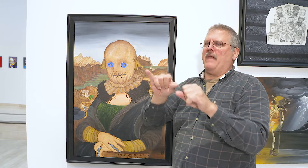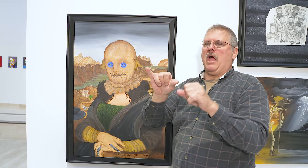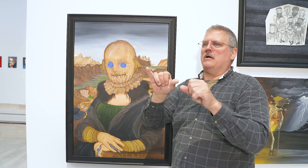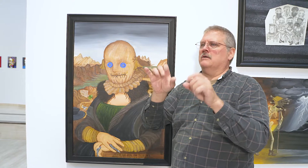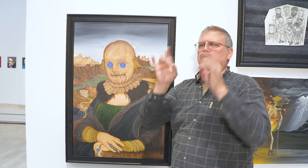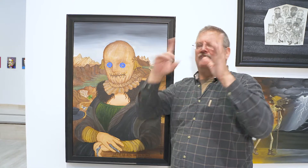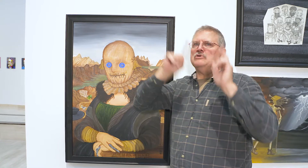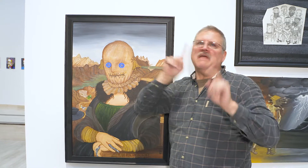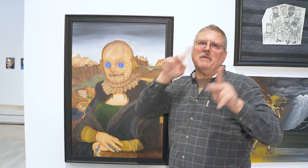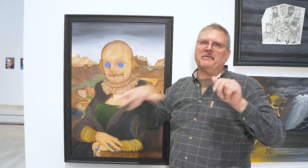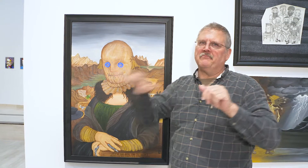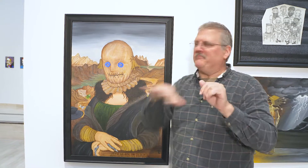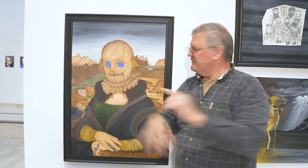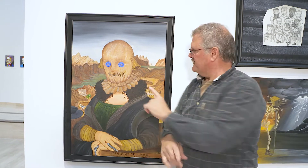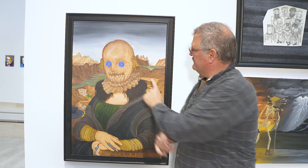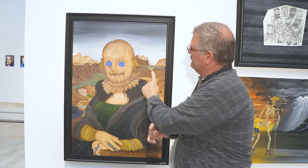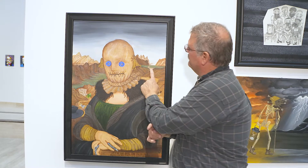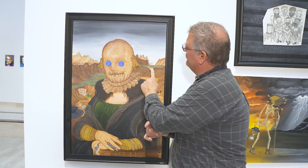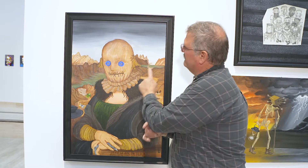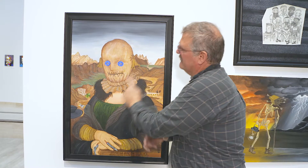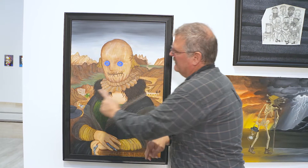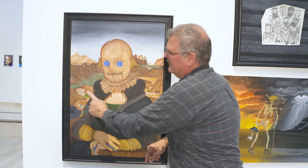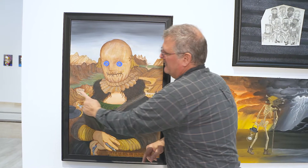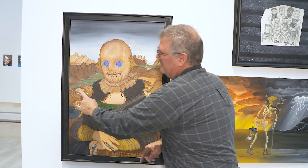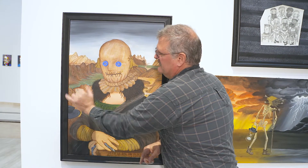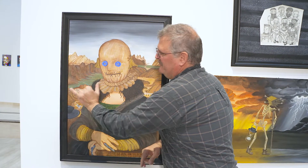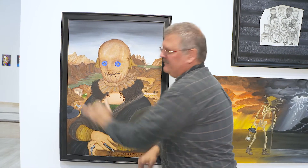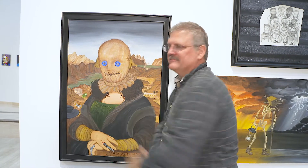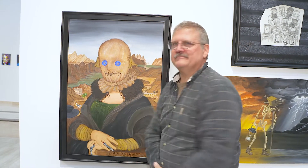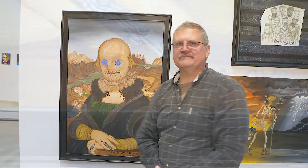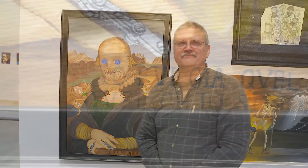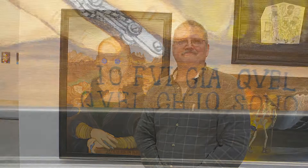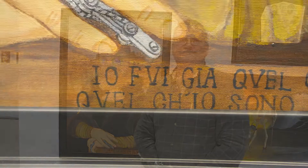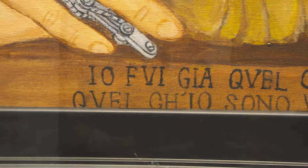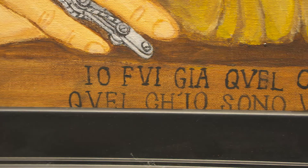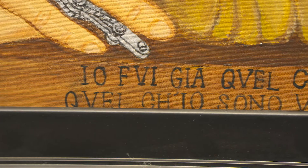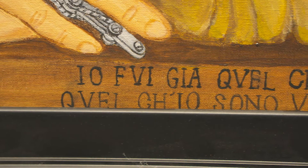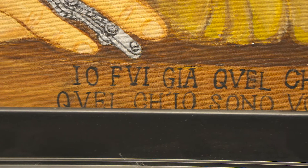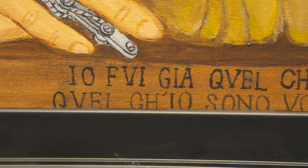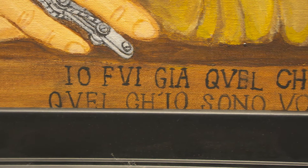While there, the system is a huge barrier for deaf people. These two dams represent the same thing.